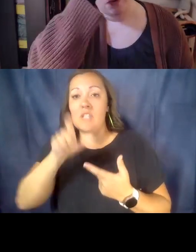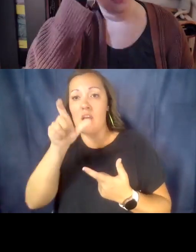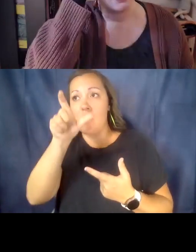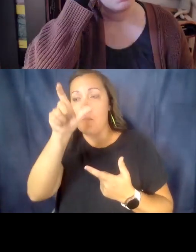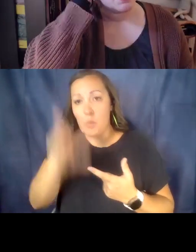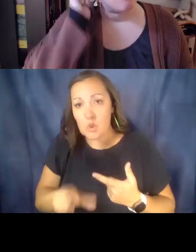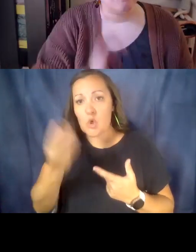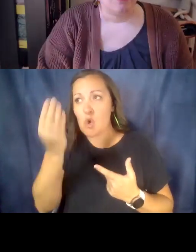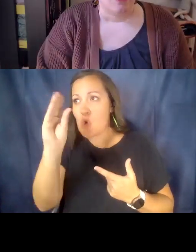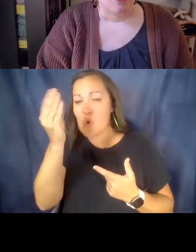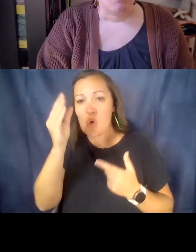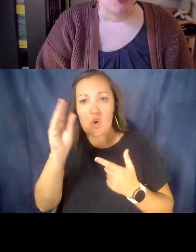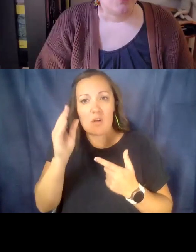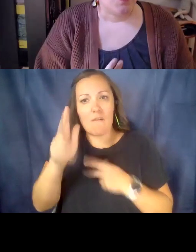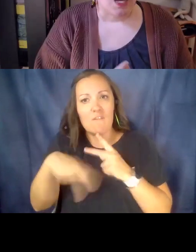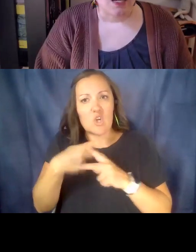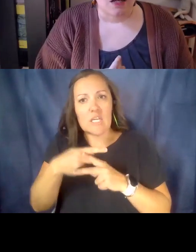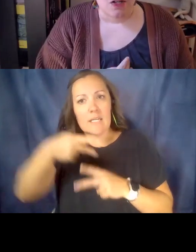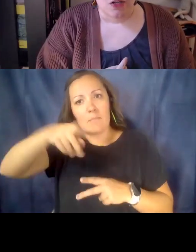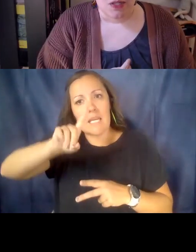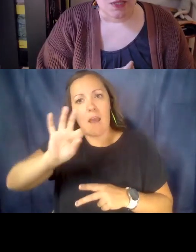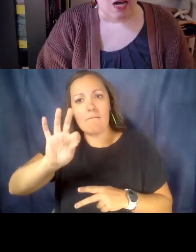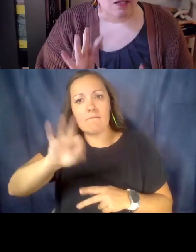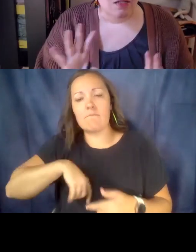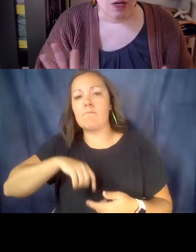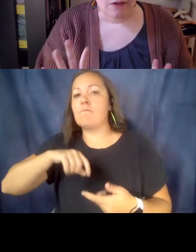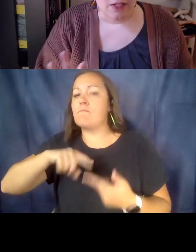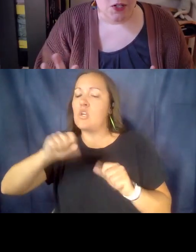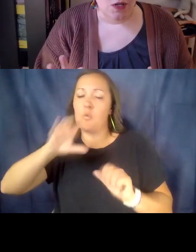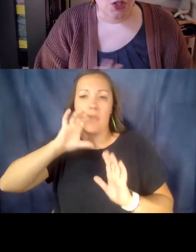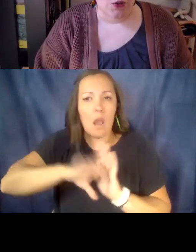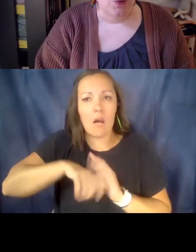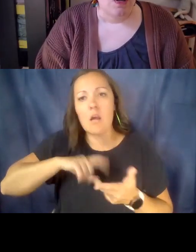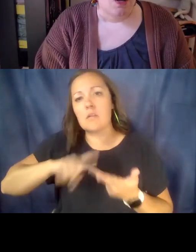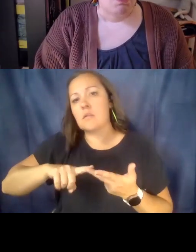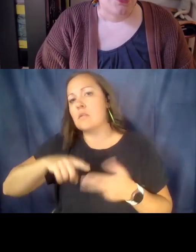version that is PDF, you can do this with icons or text, whatever it is he want to do, but just